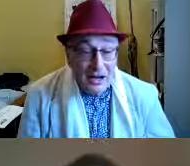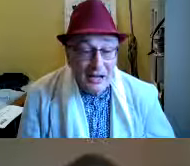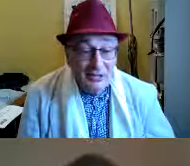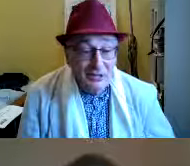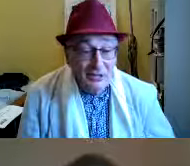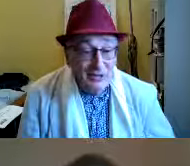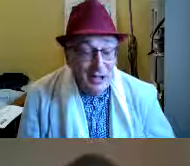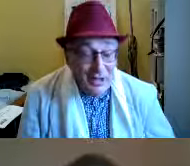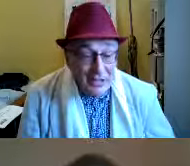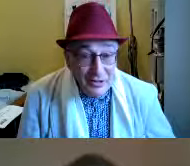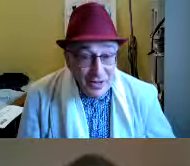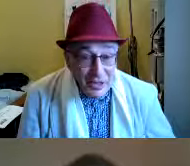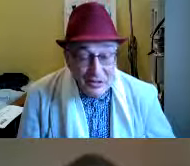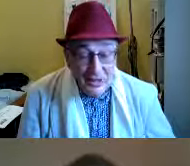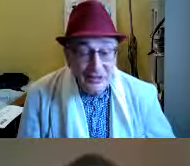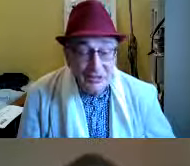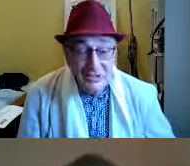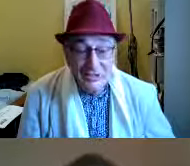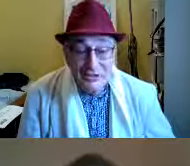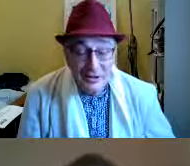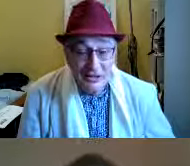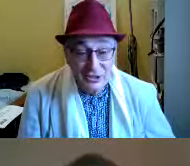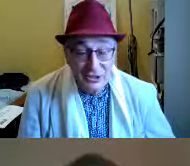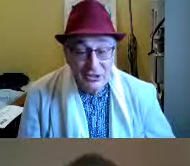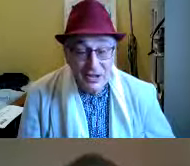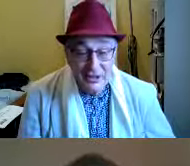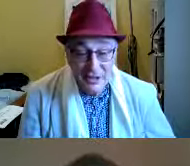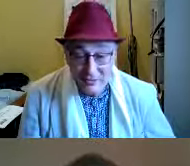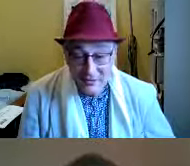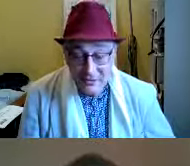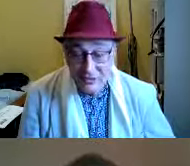and and then the other legacies the interventionists and the galleries so